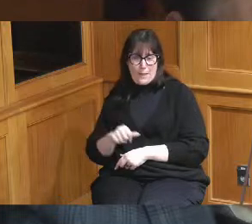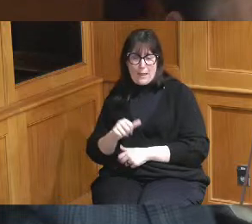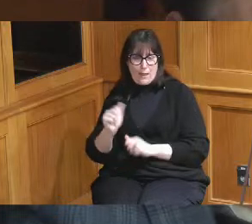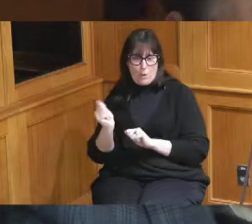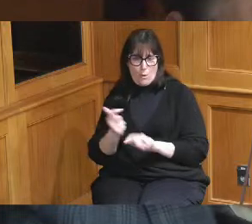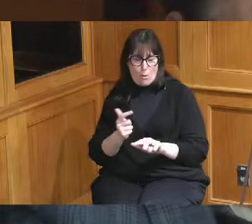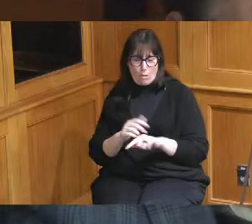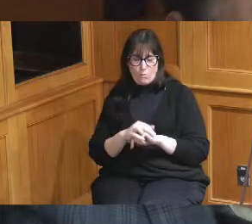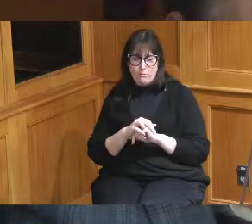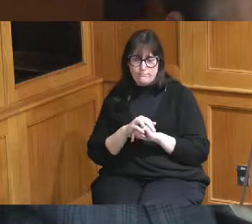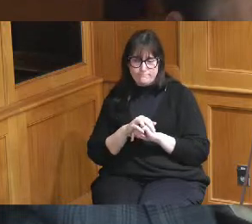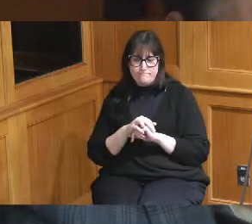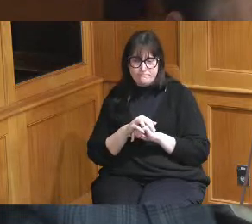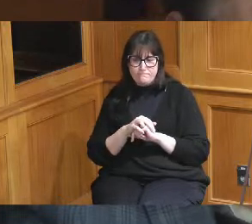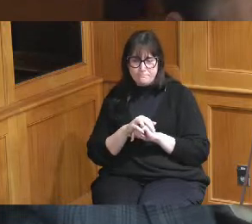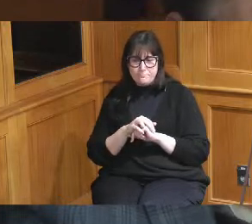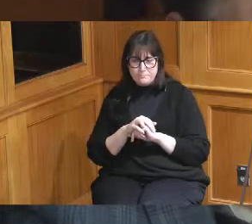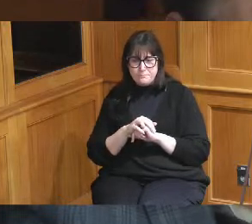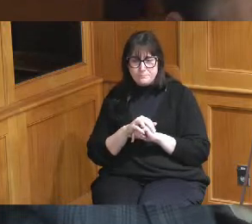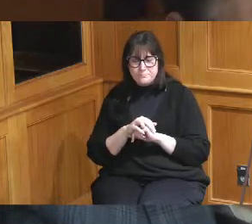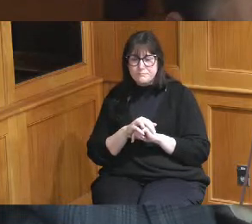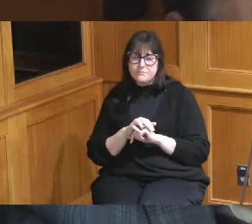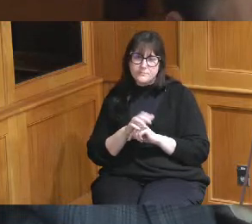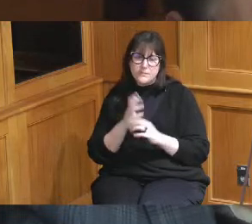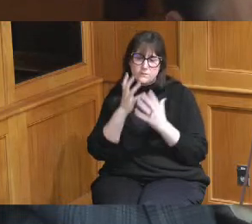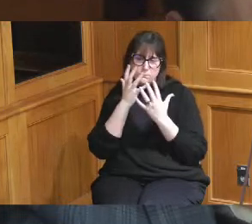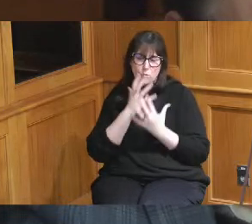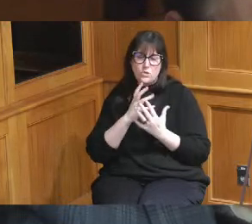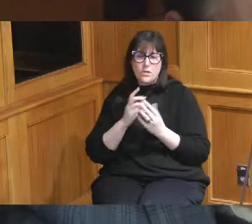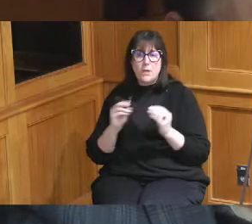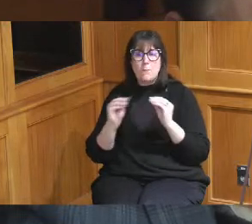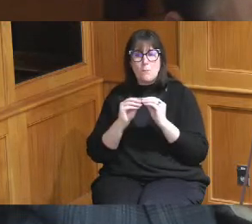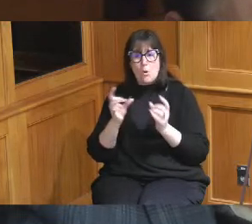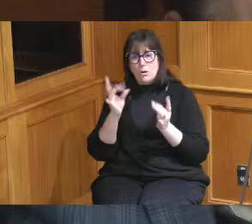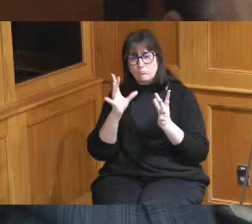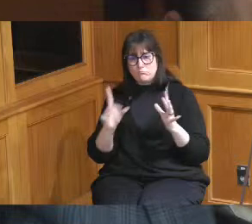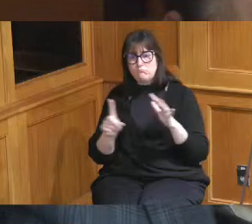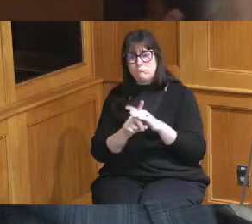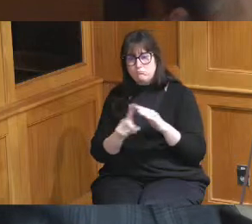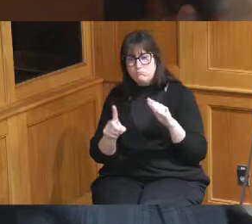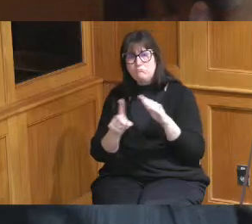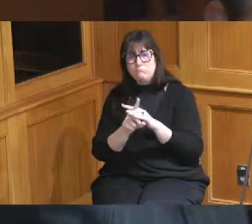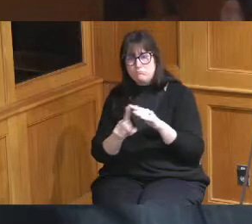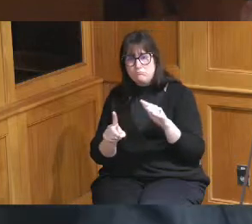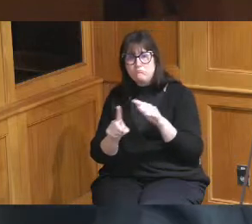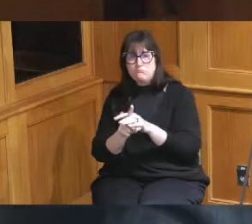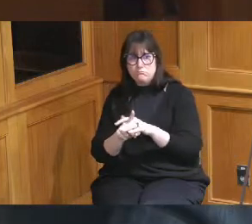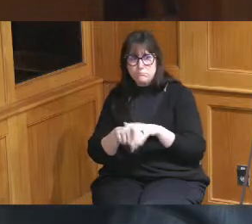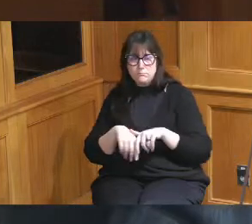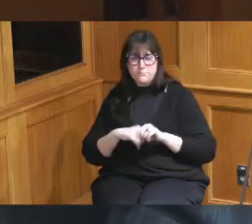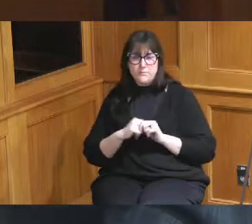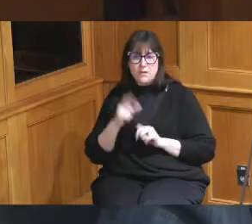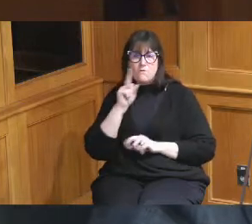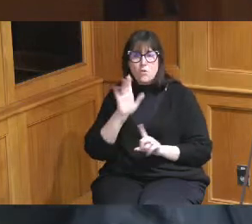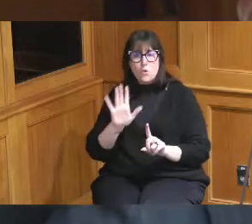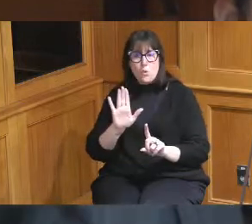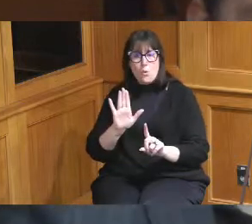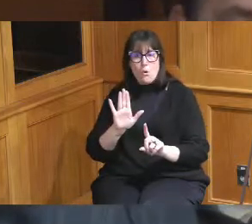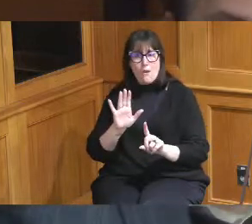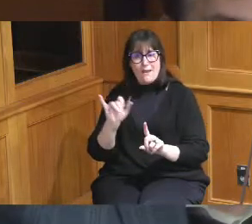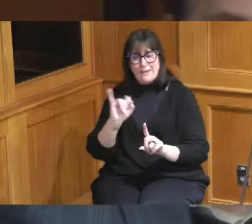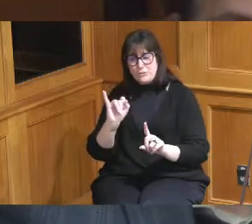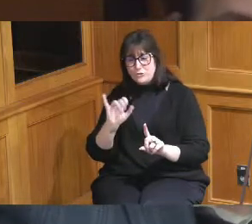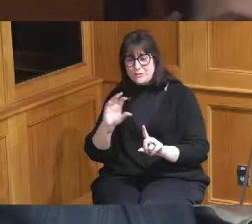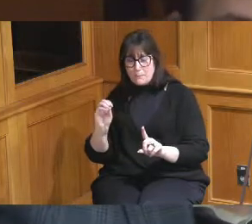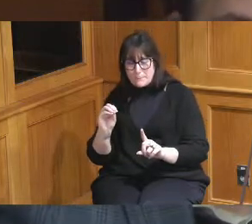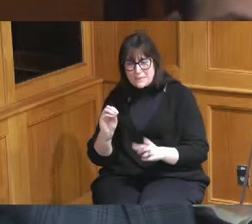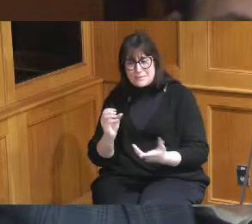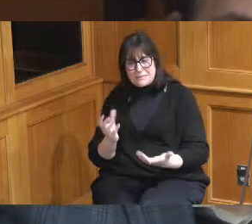more unfortunately more disasters are popping up and for the insurance companies you know we saw